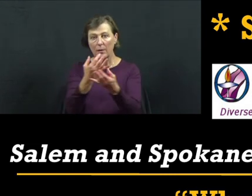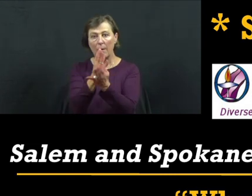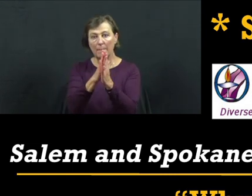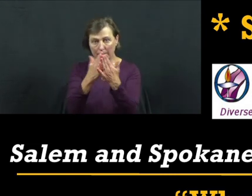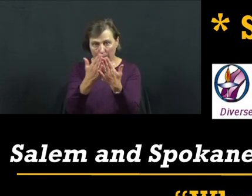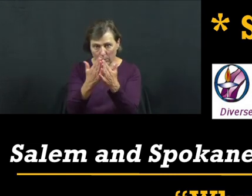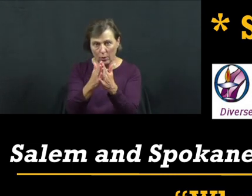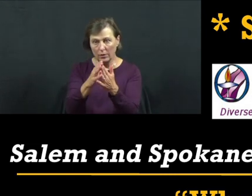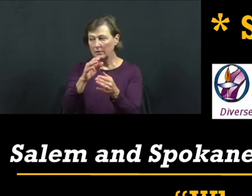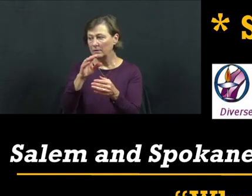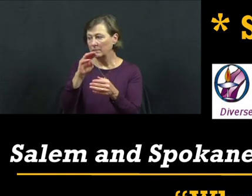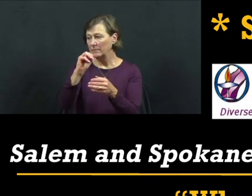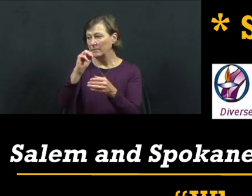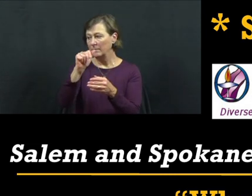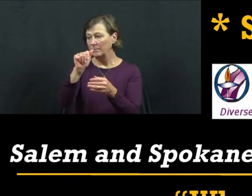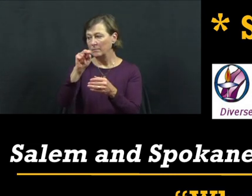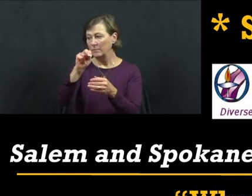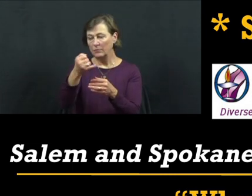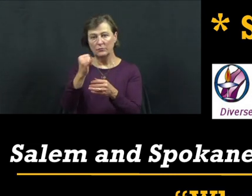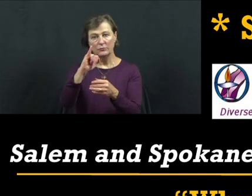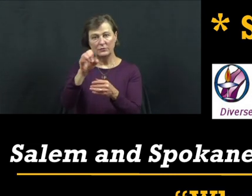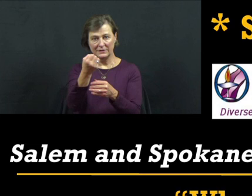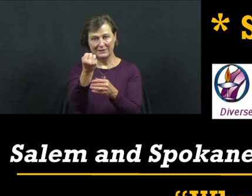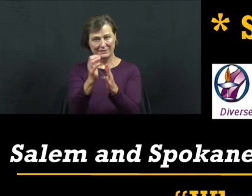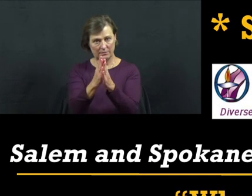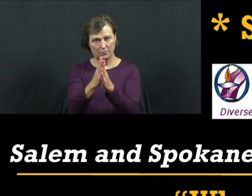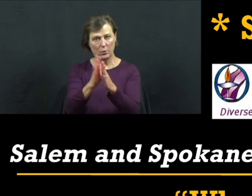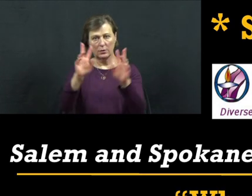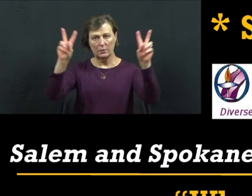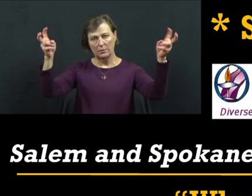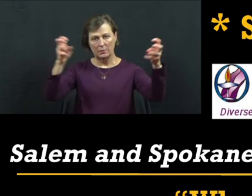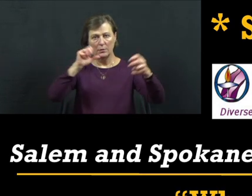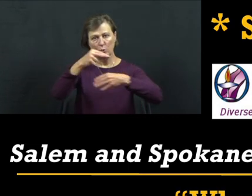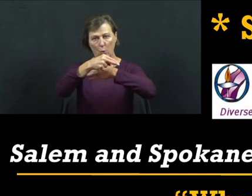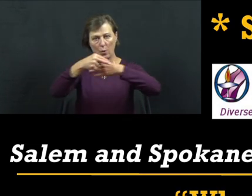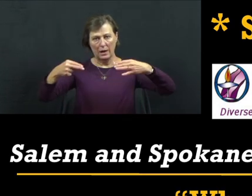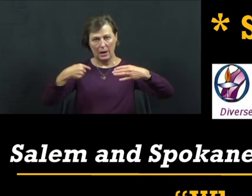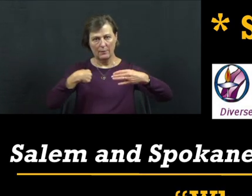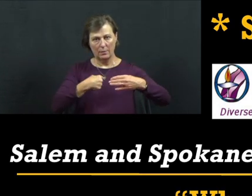book, "Don't Label Me: an Incredible Conversation for Divided Times,"